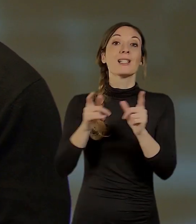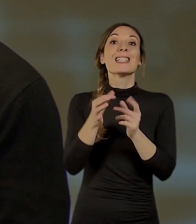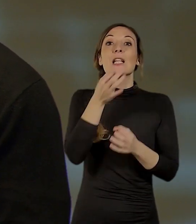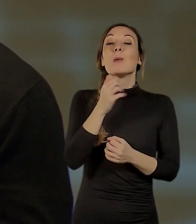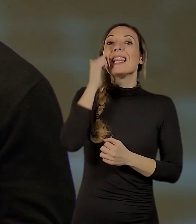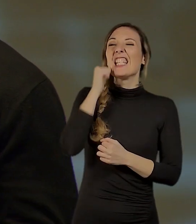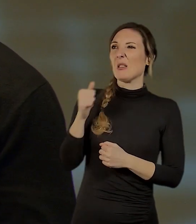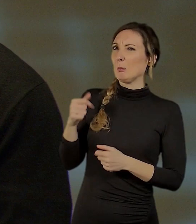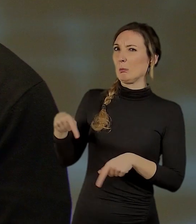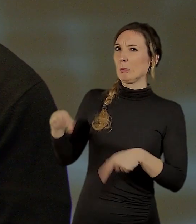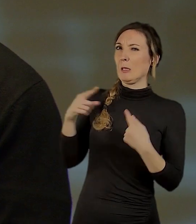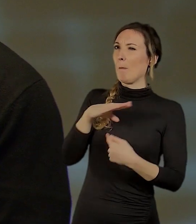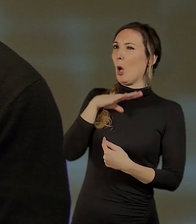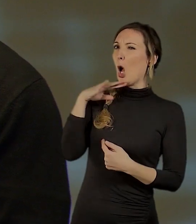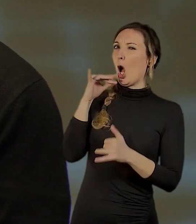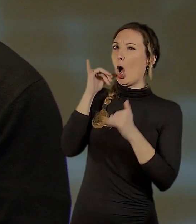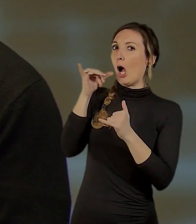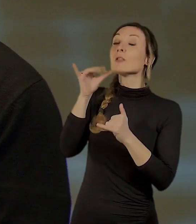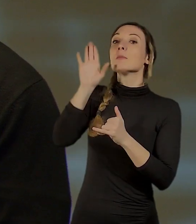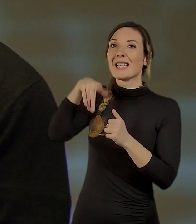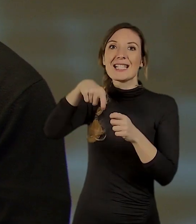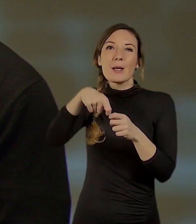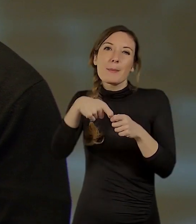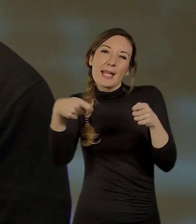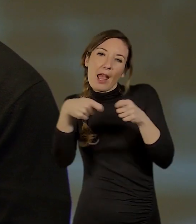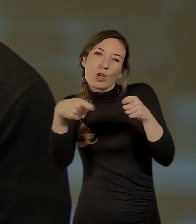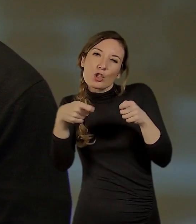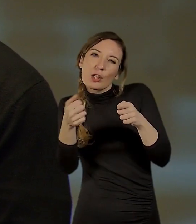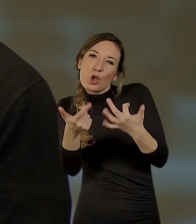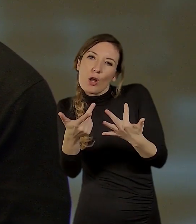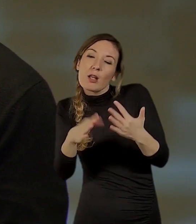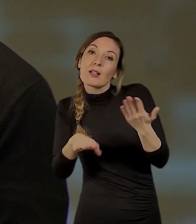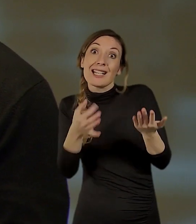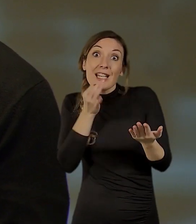We also have noise studies for that. As for dust, consistent sprinkling helps